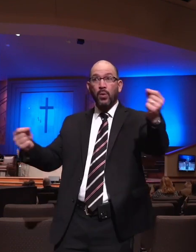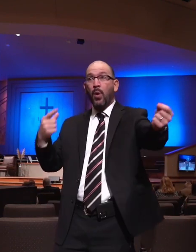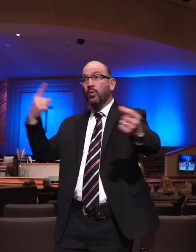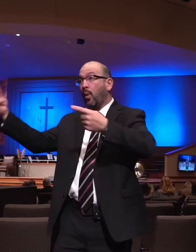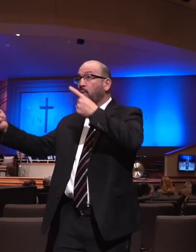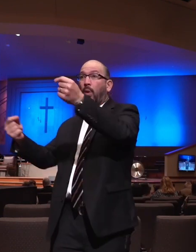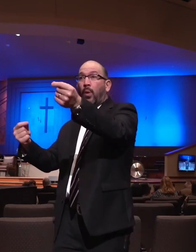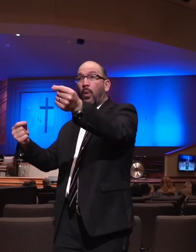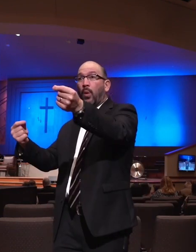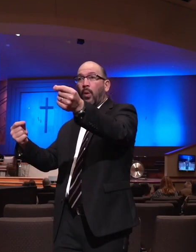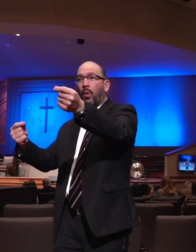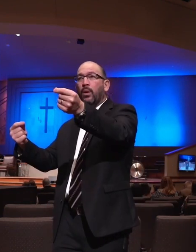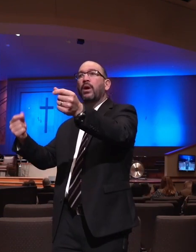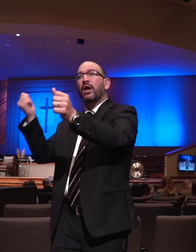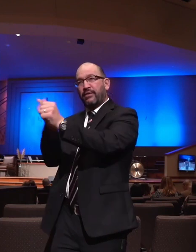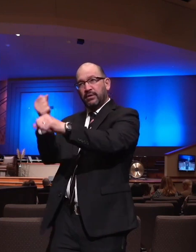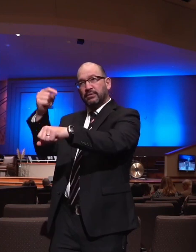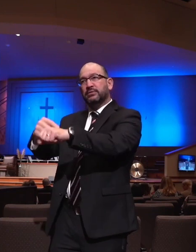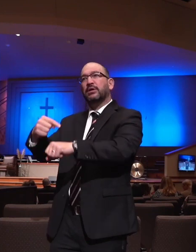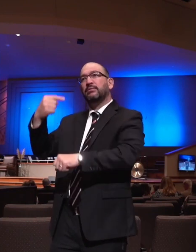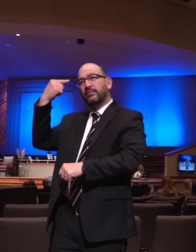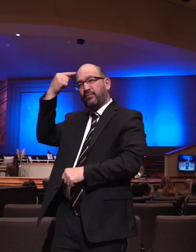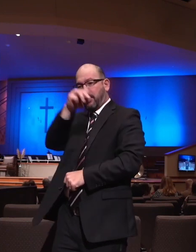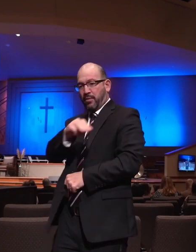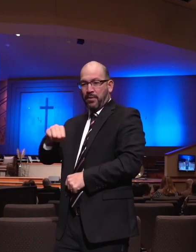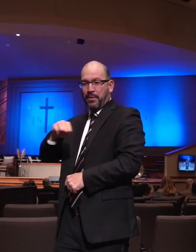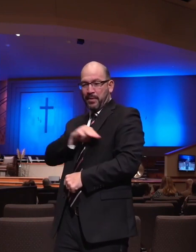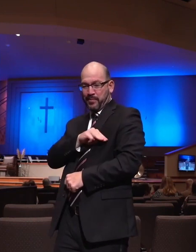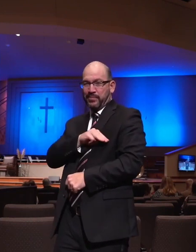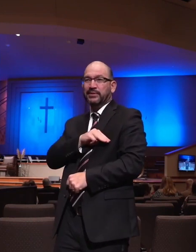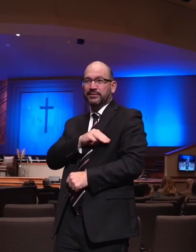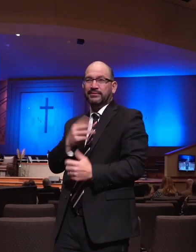every trip is a missions trip yeah I don't think you guys believe that